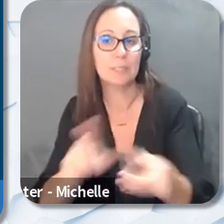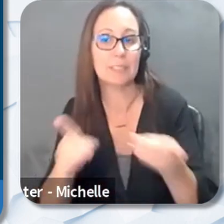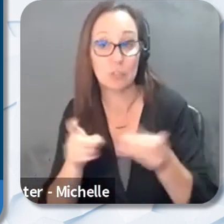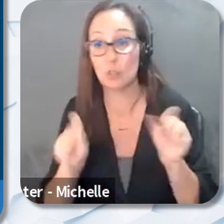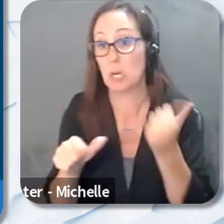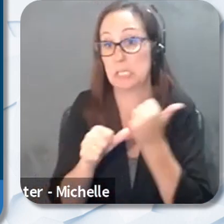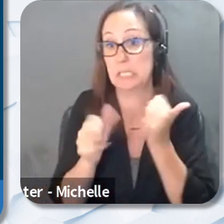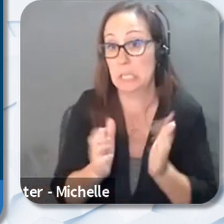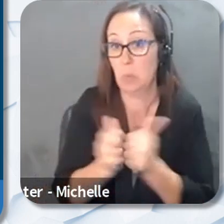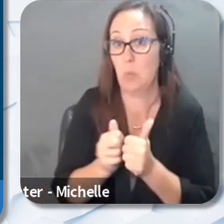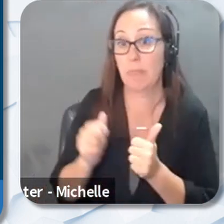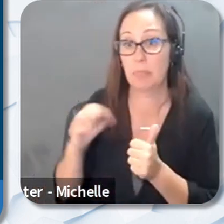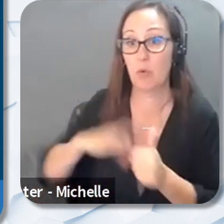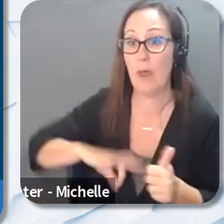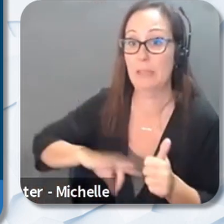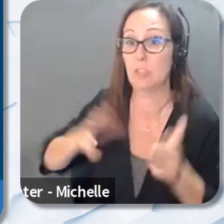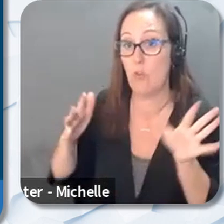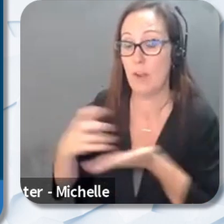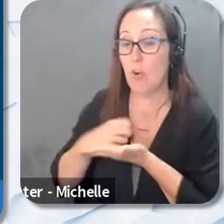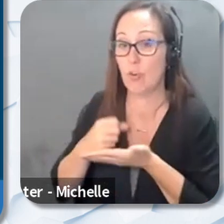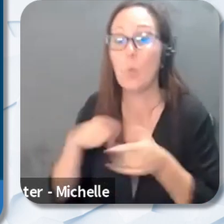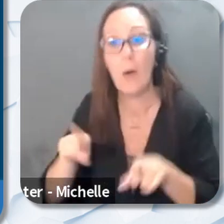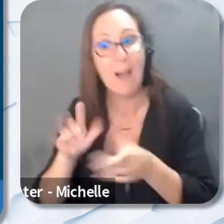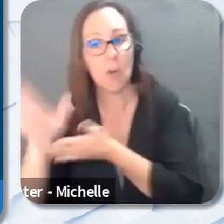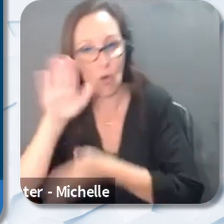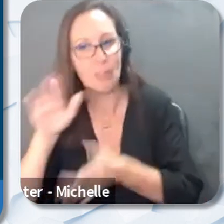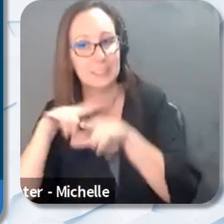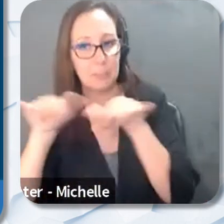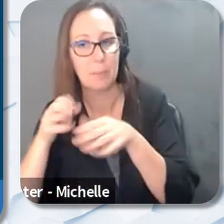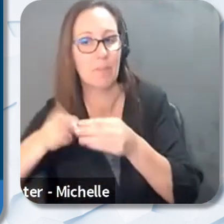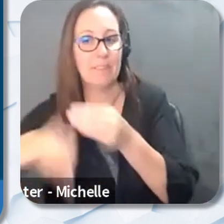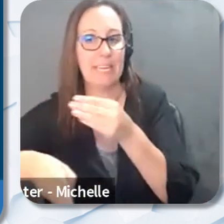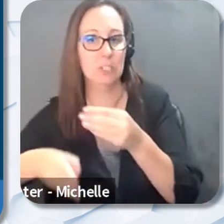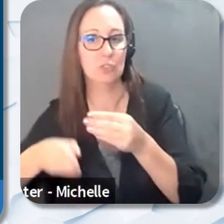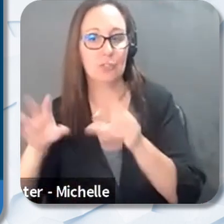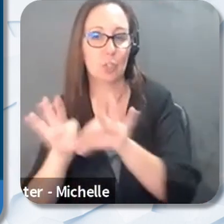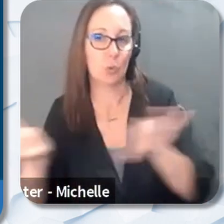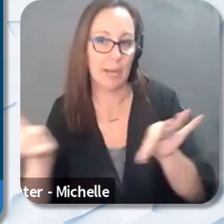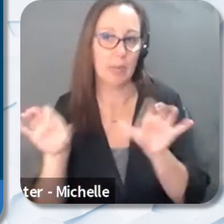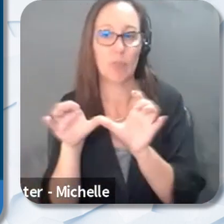And while they're going to school to finish their third degree in their credential so.